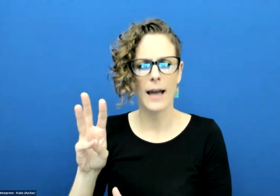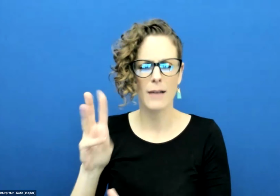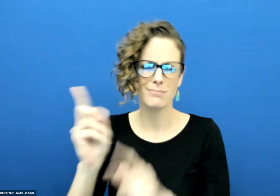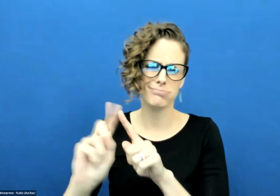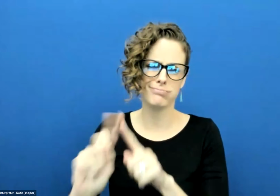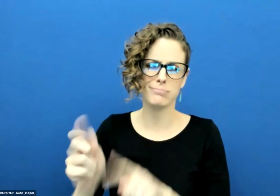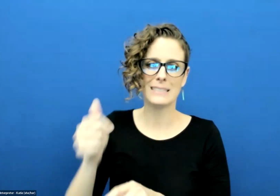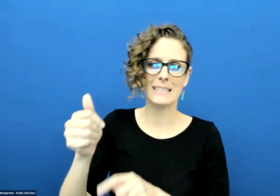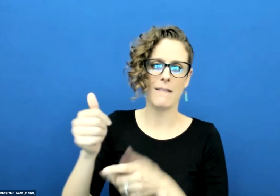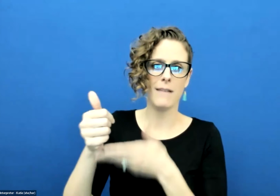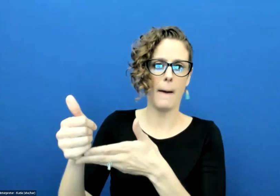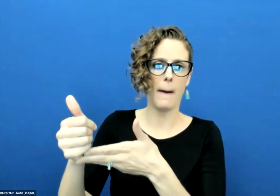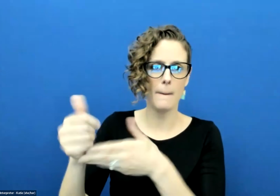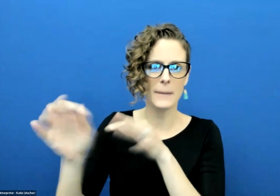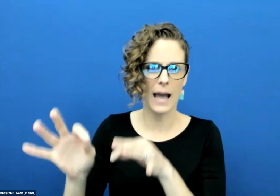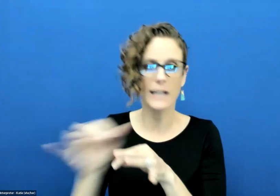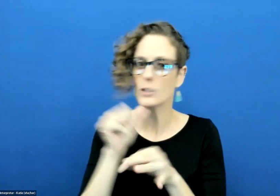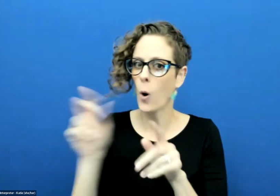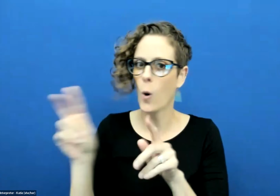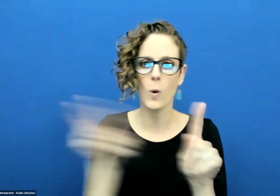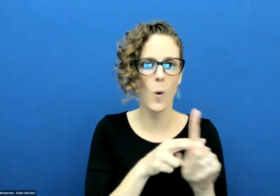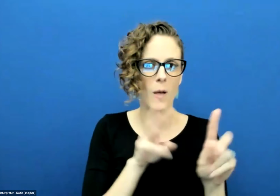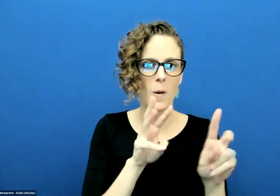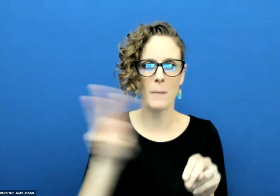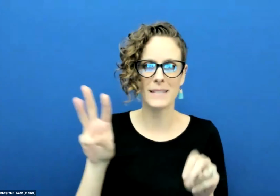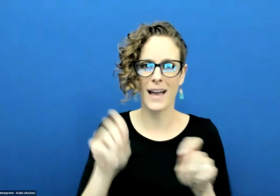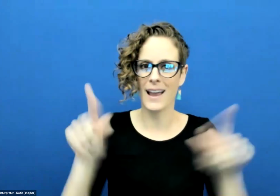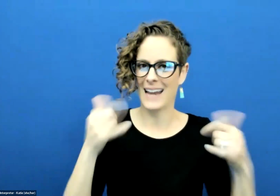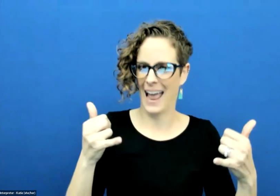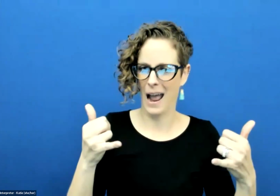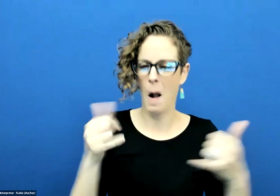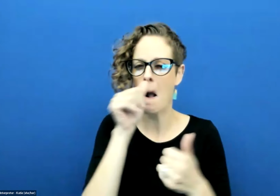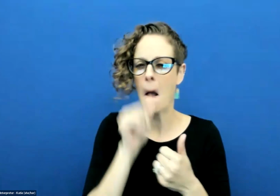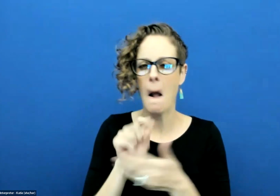so don't go there now but give it a couple weeks and there's going to be you know a section for